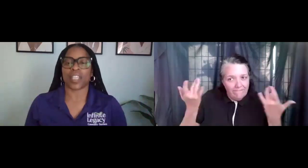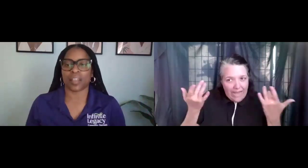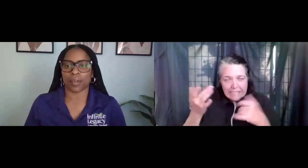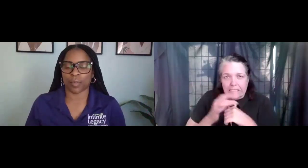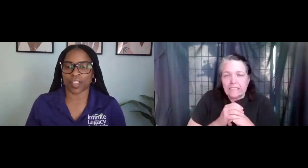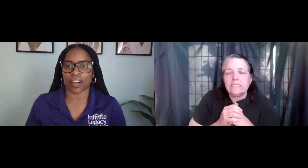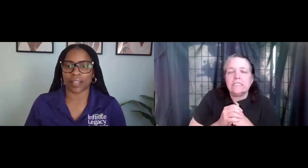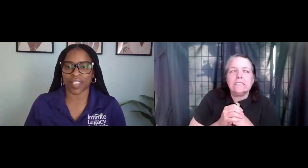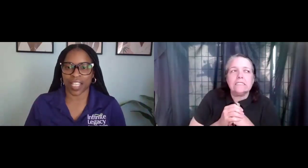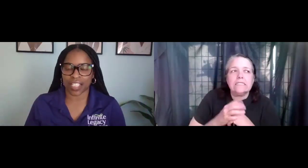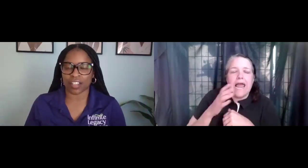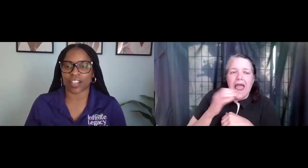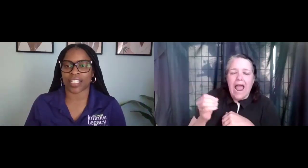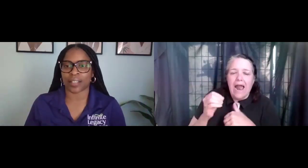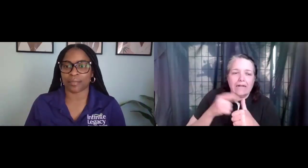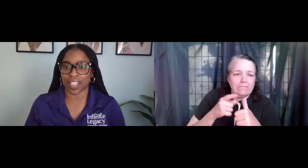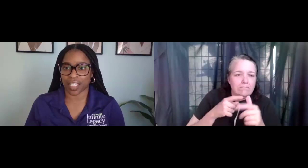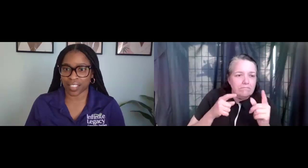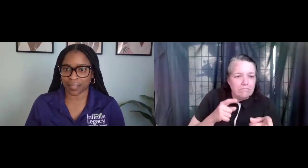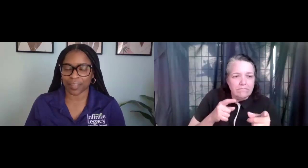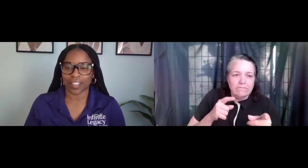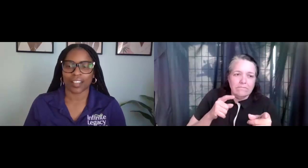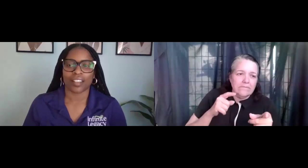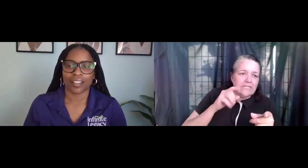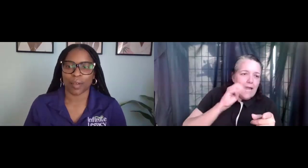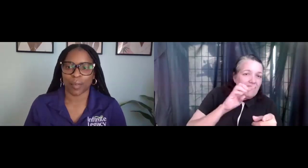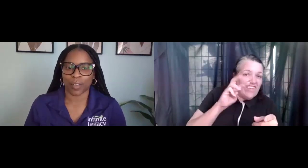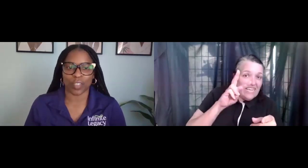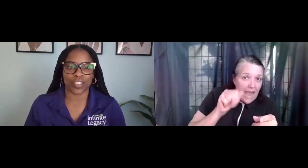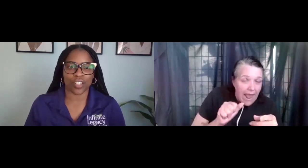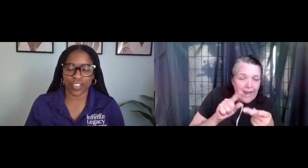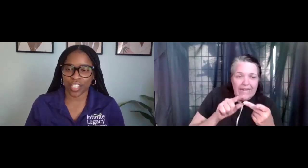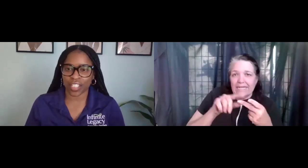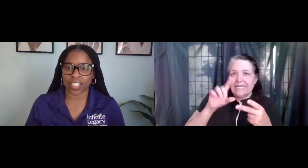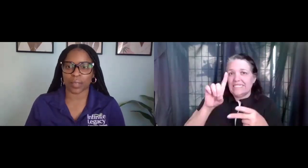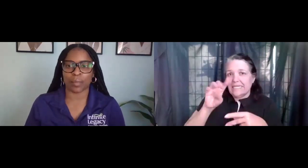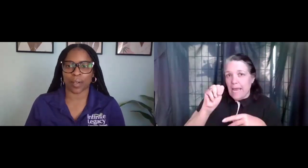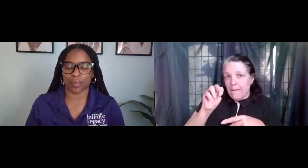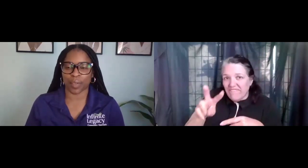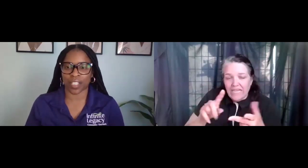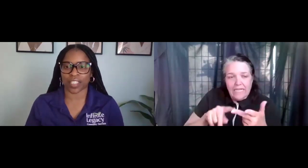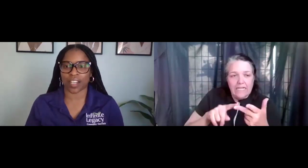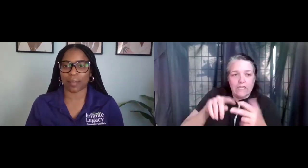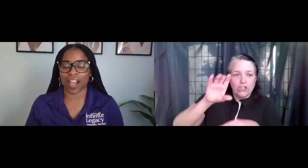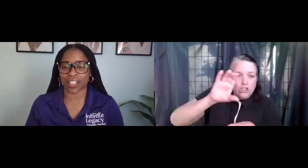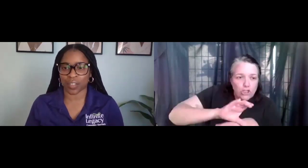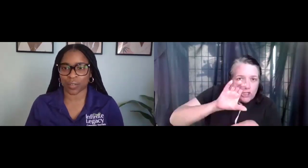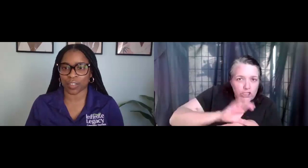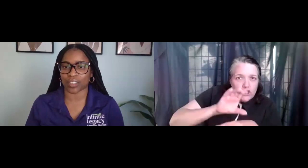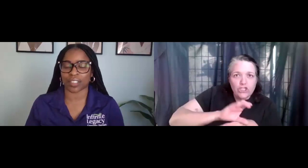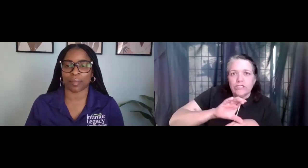We work with our NVAs, our DMVs, we work with churches, we work with high schools,